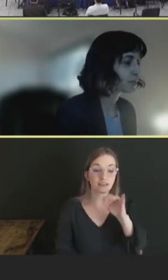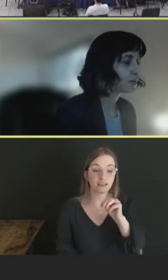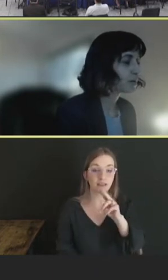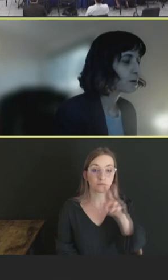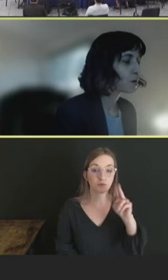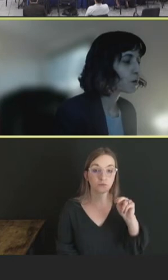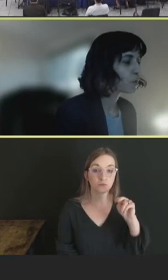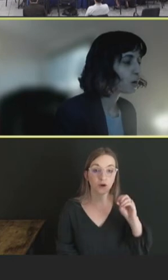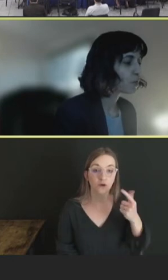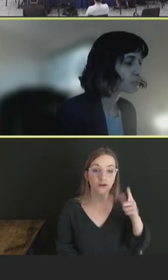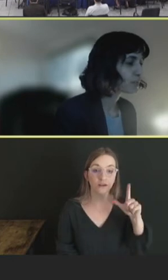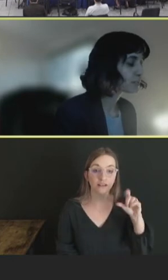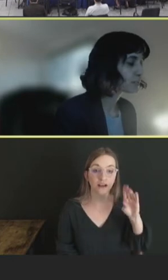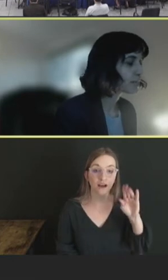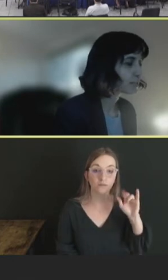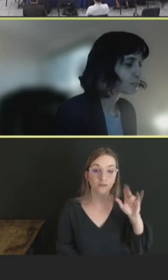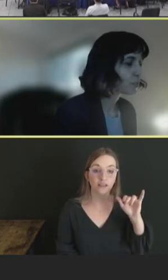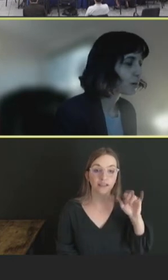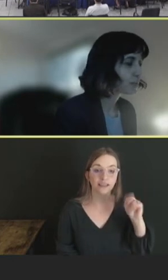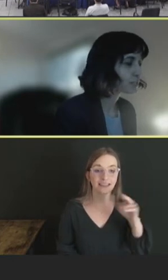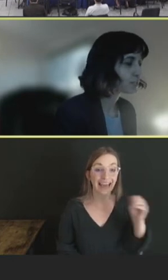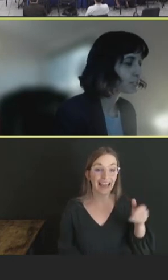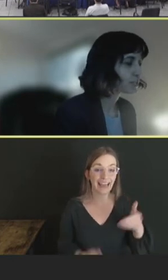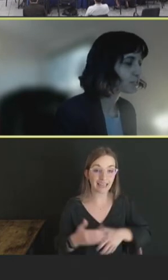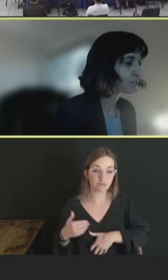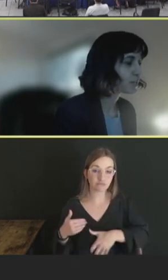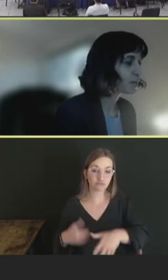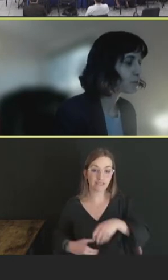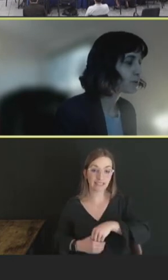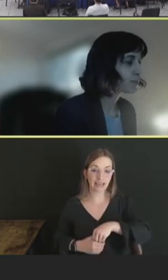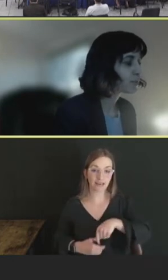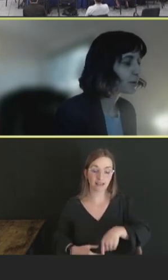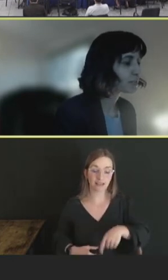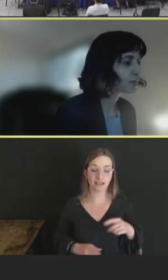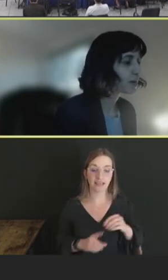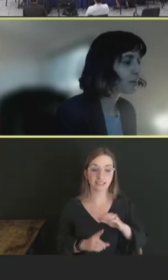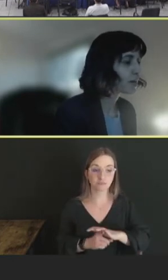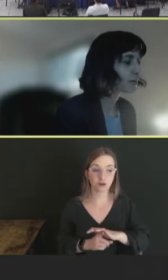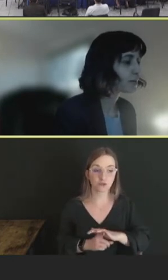Overall, the results did not support an association between thiomersal and